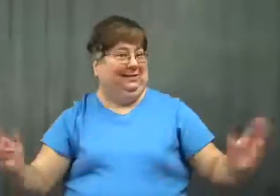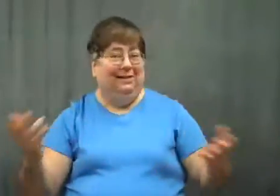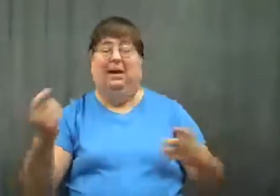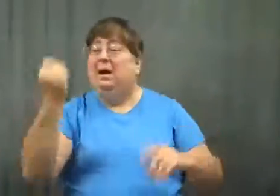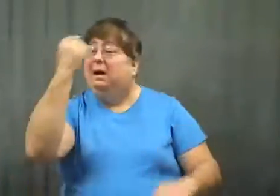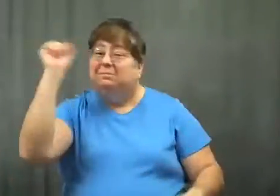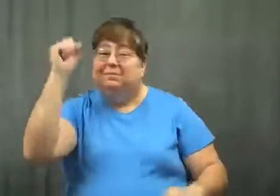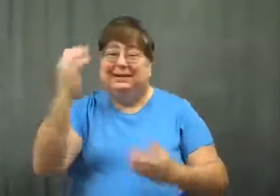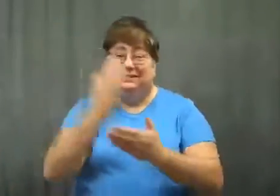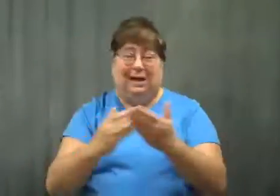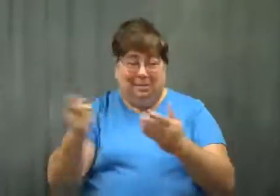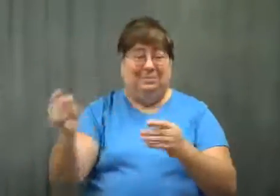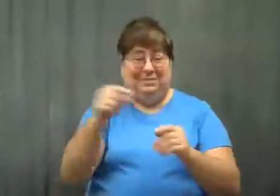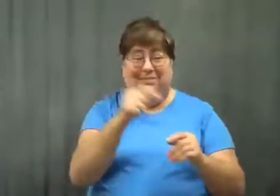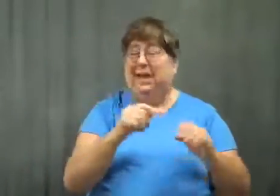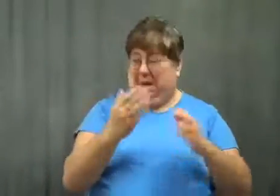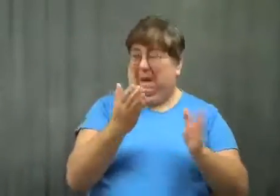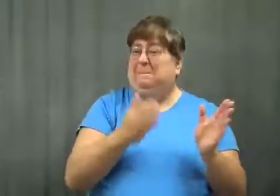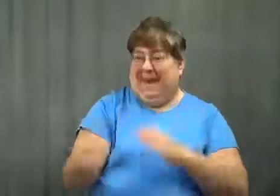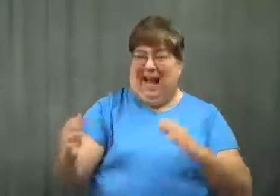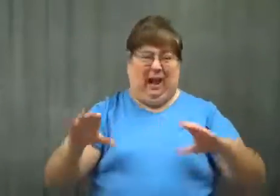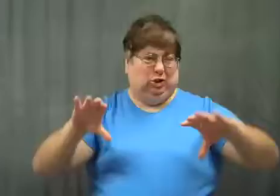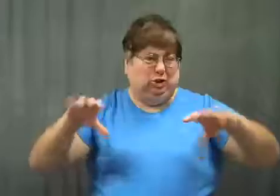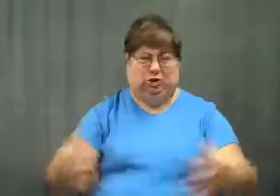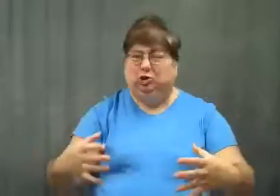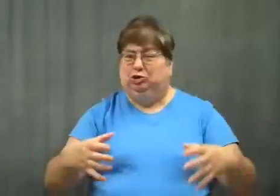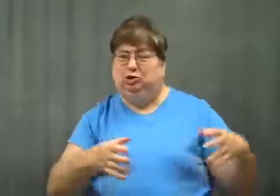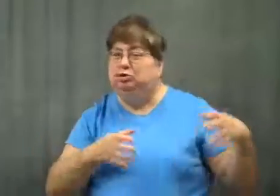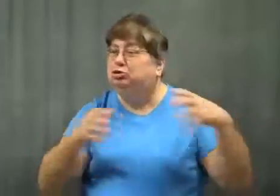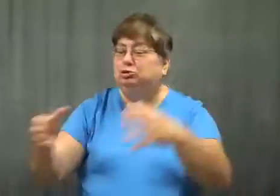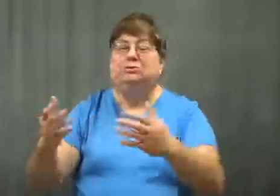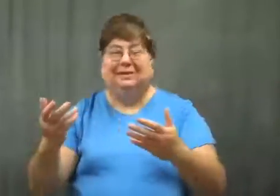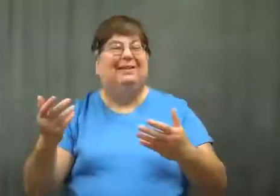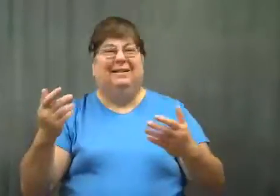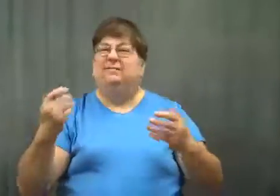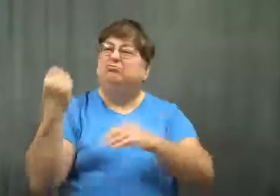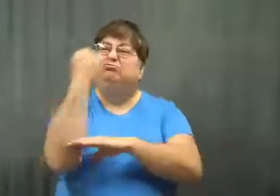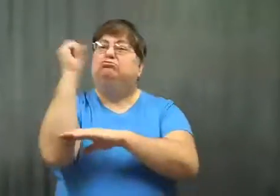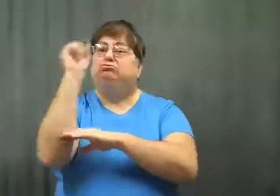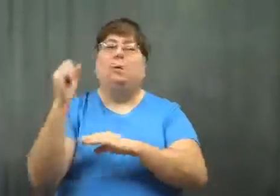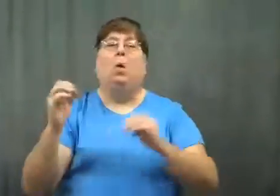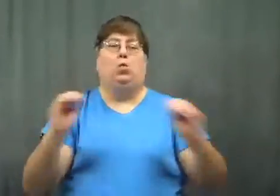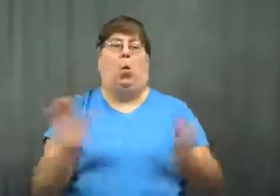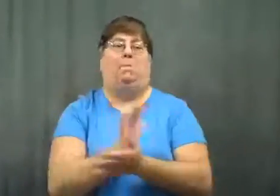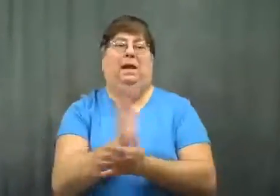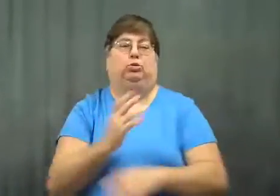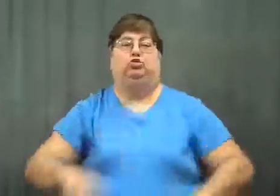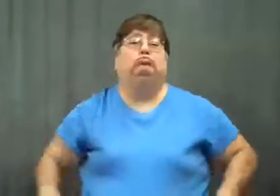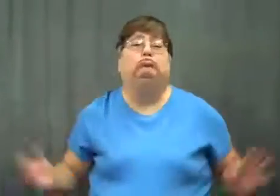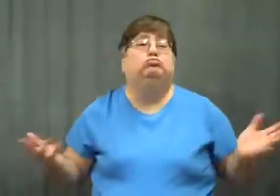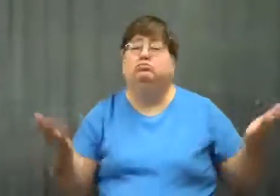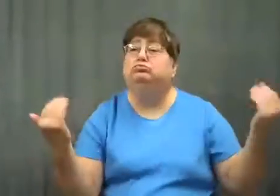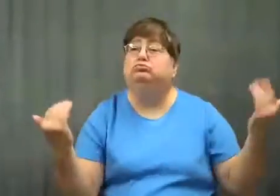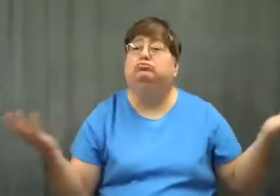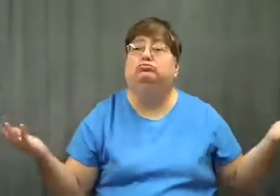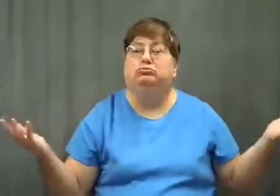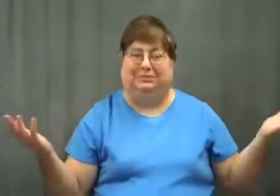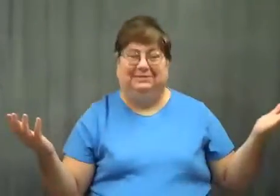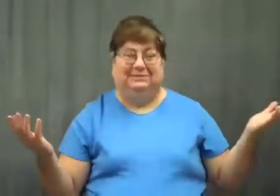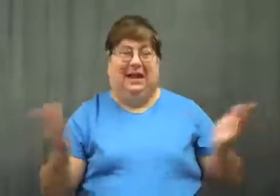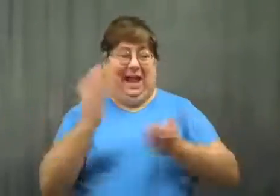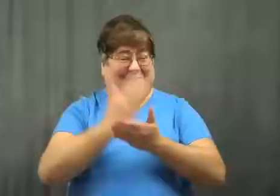Protesting groups were planning to be confrontational without papers.